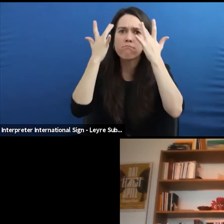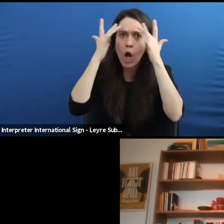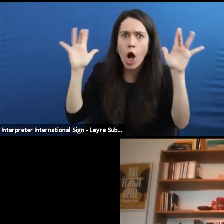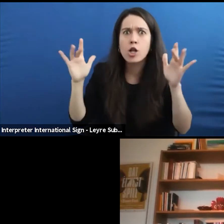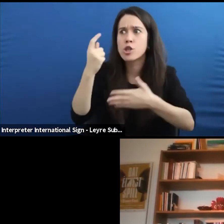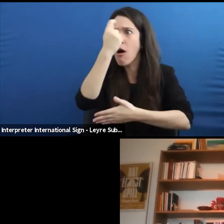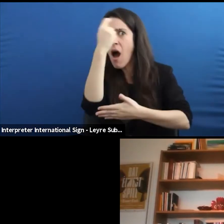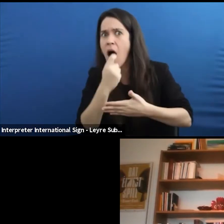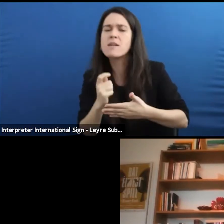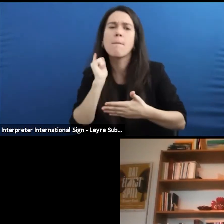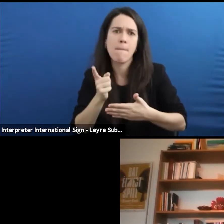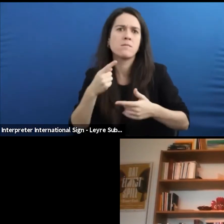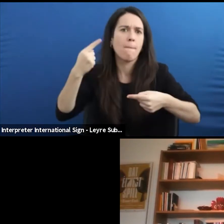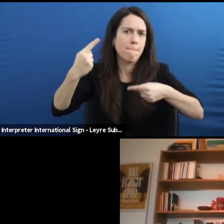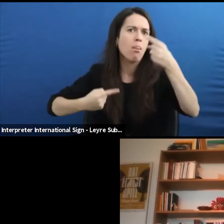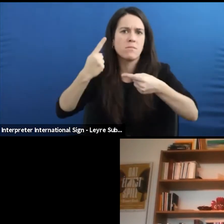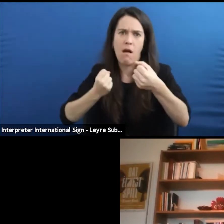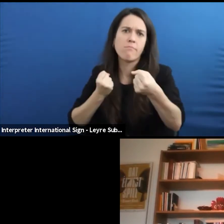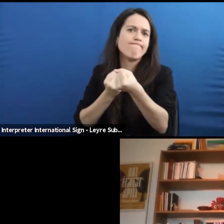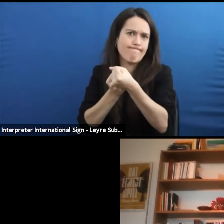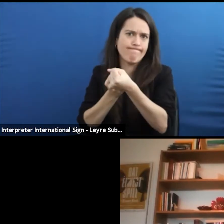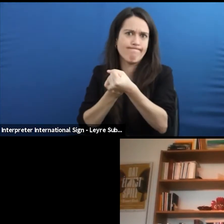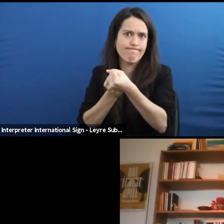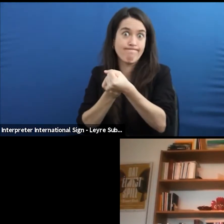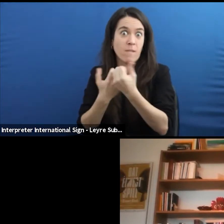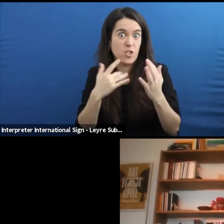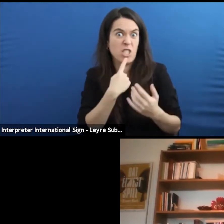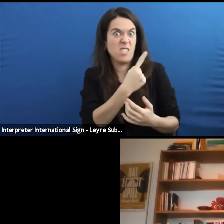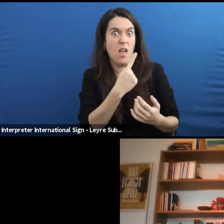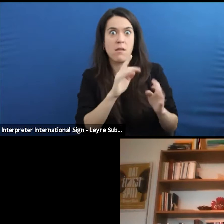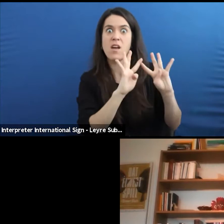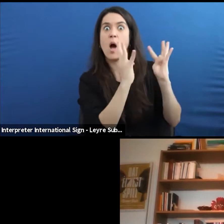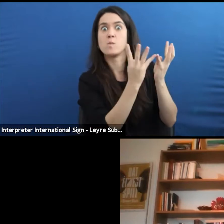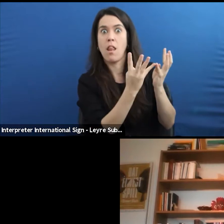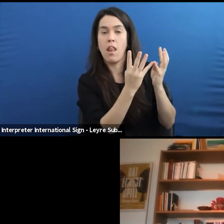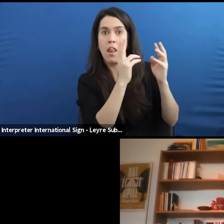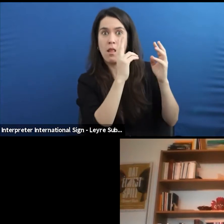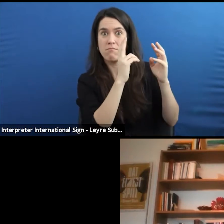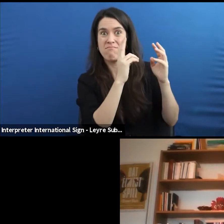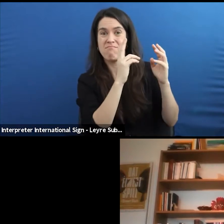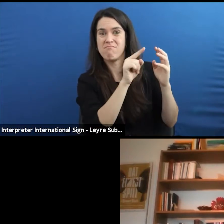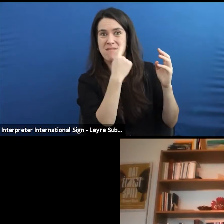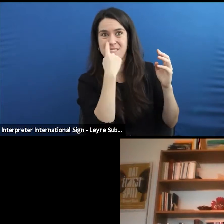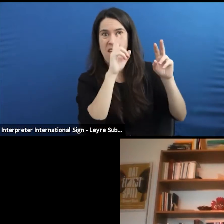backing and she has expressed her hope that the European Theater Forum would create